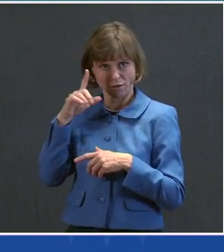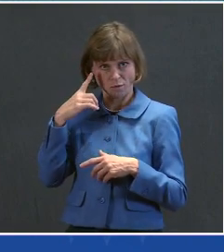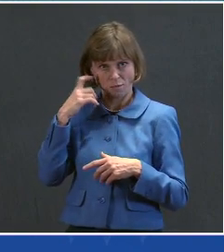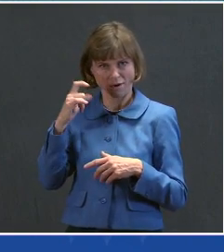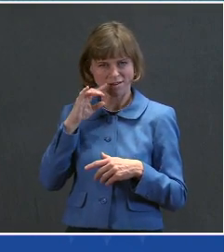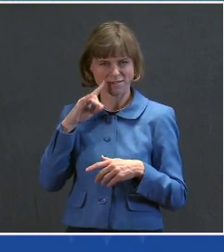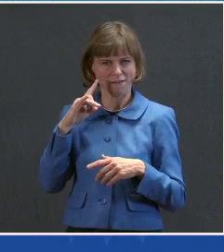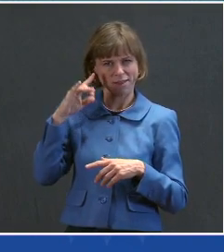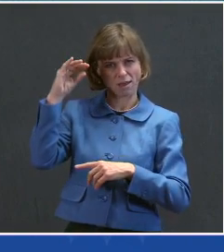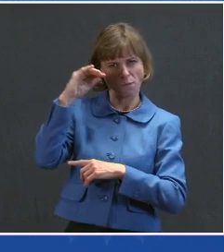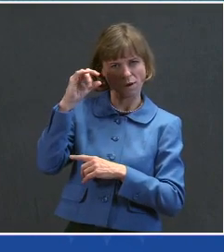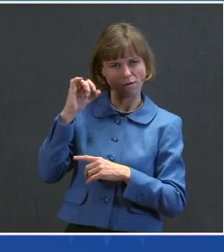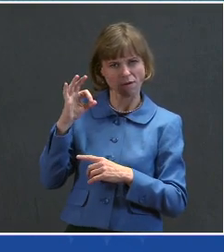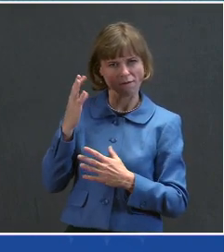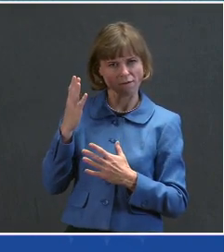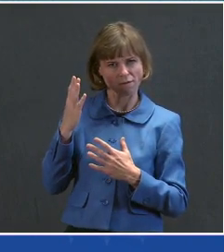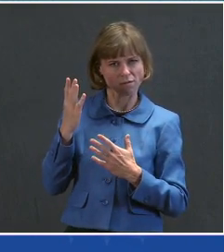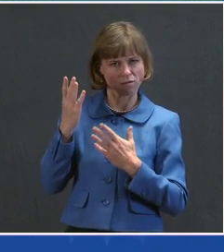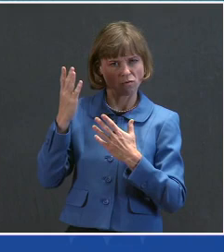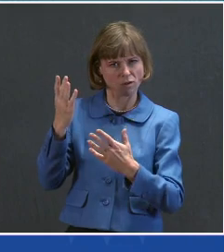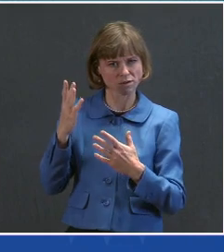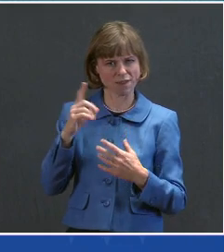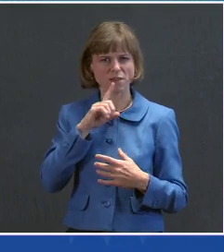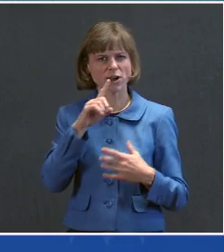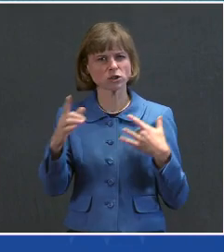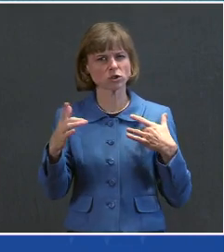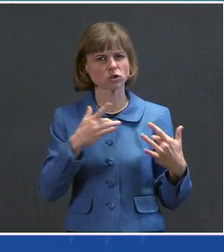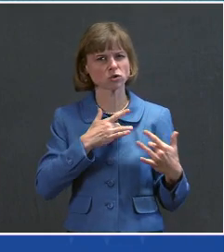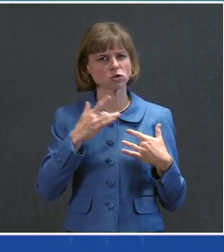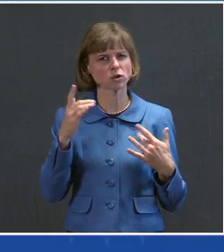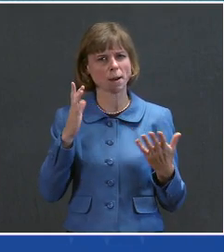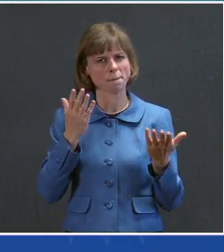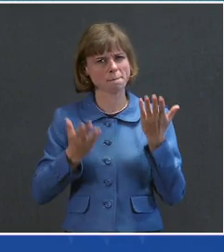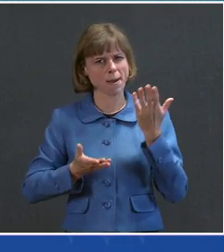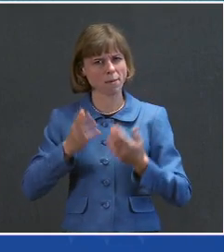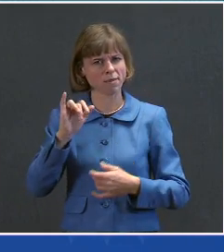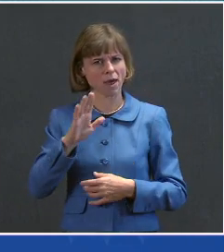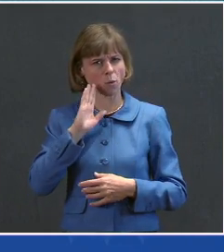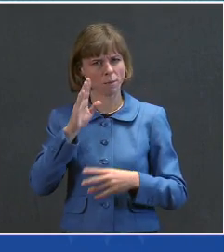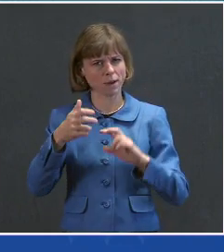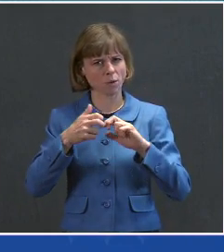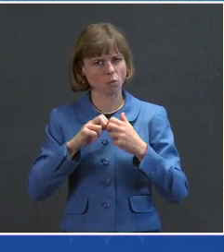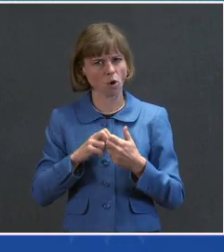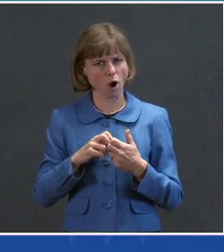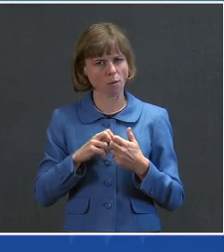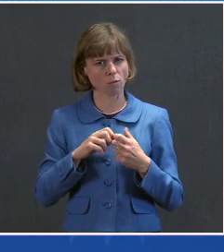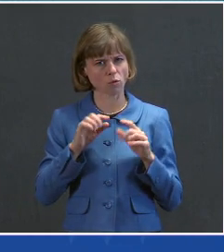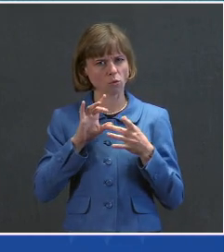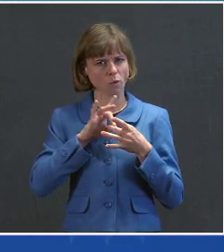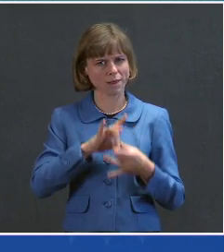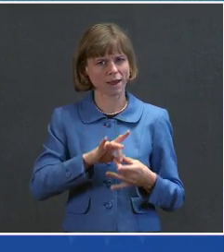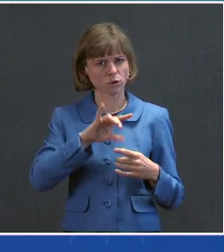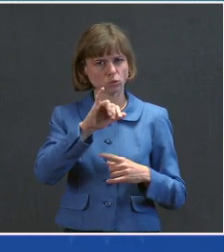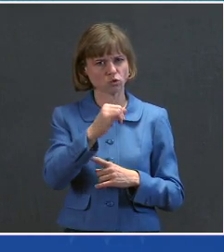Is there a concern that that might be an issue with the J&J? Ms. Psaki: Well, one of the reasons